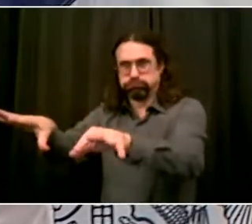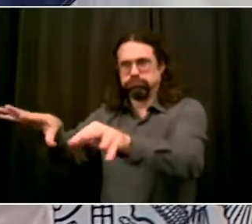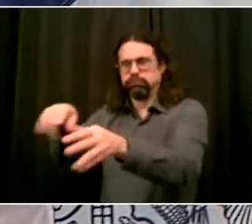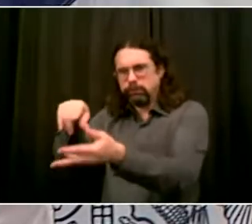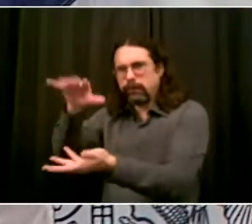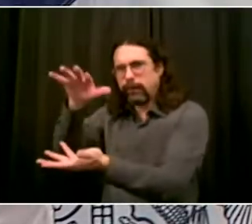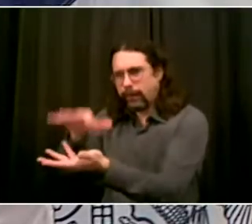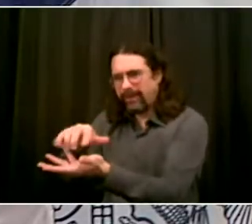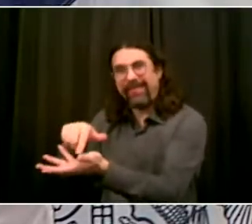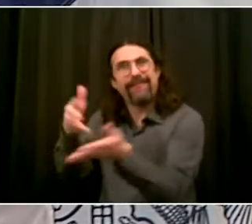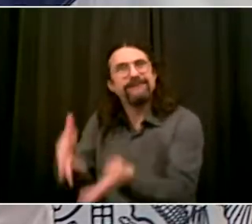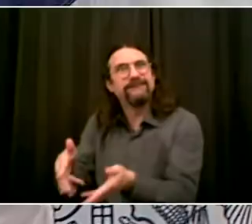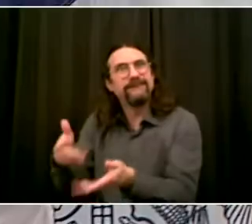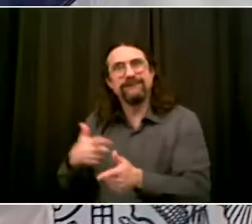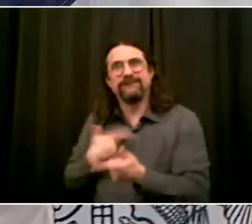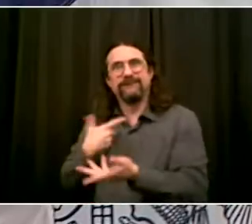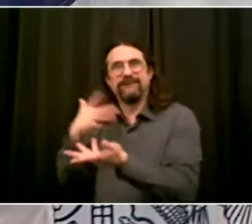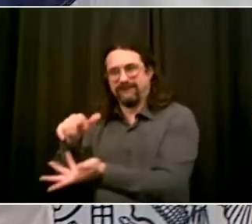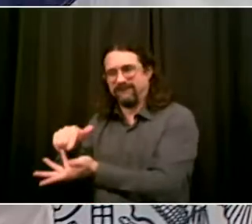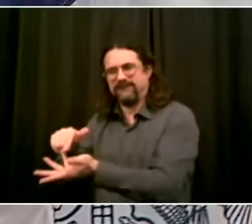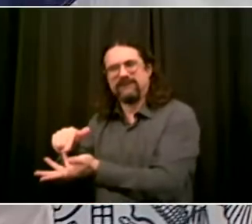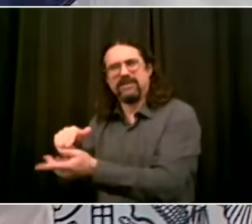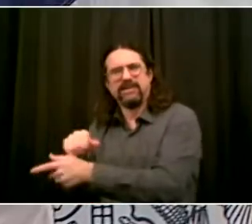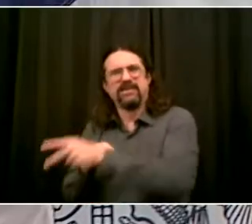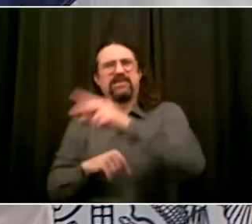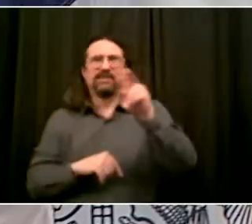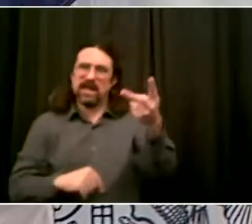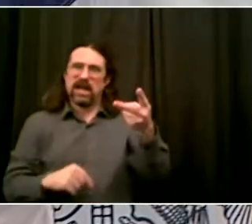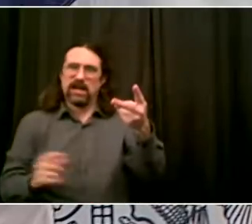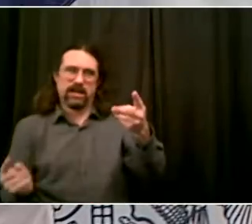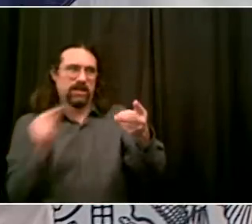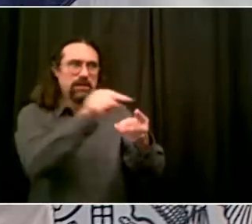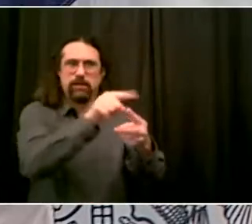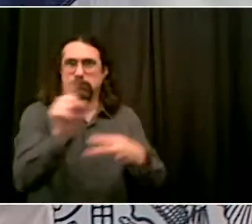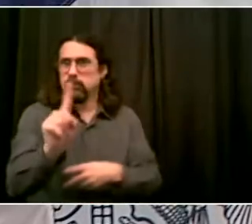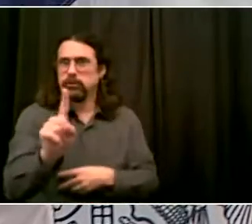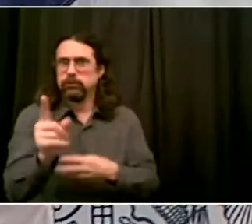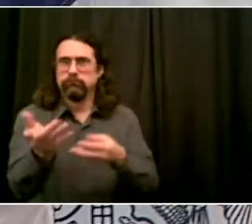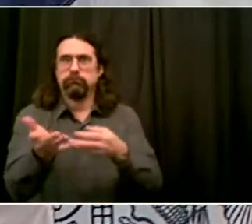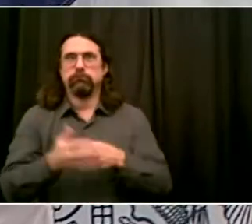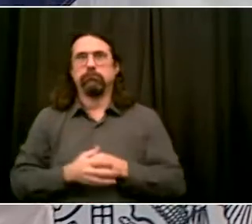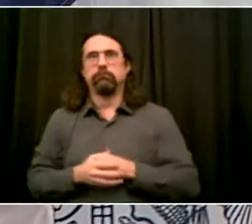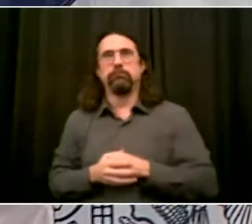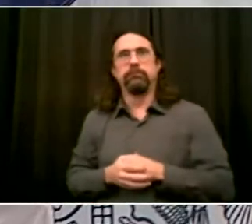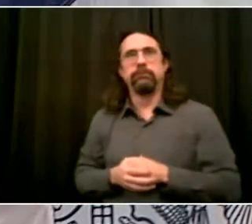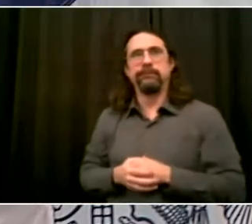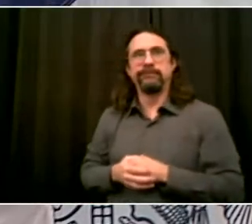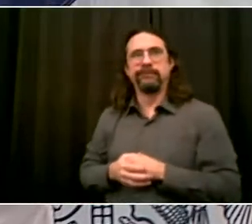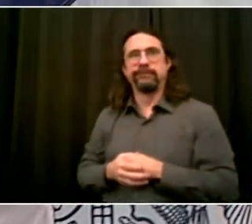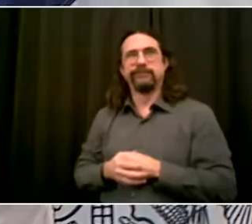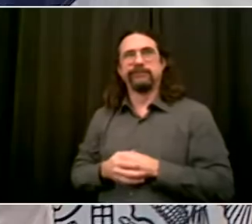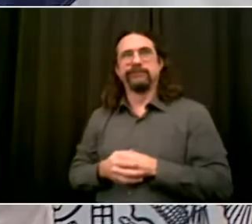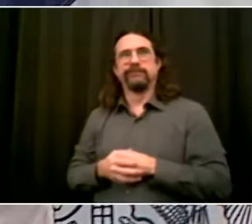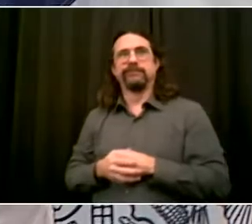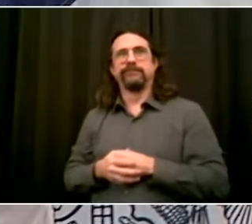BOTH QUESTIONS. I DON'T THINK RICK AND I HAVE LEFTOVOVER PPOBRLEM HERE. I THINK IS GOING TO BE TREMENDOUS NEED, TREMENDOUS INTTEREST AND SSPEED OF